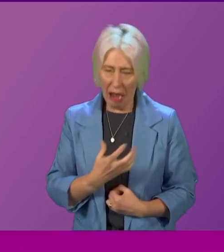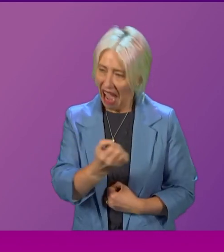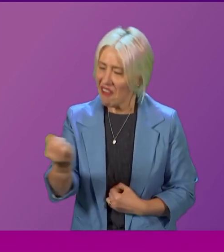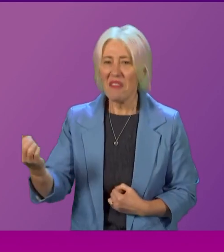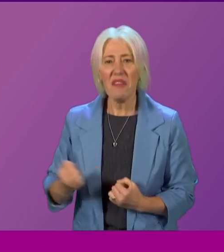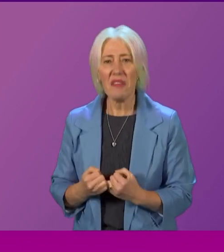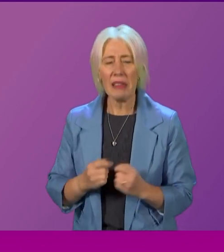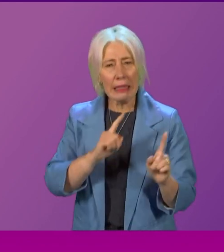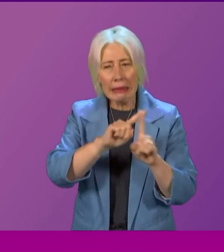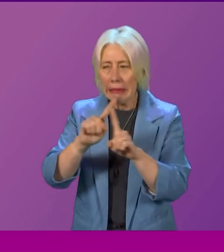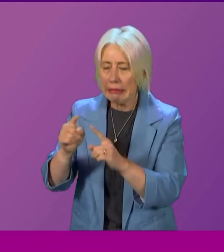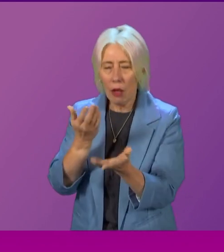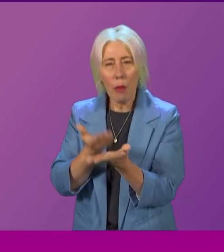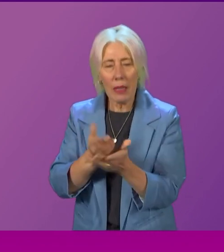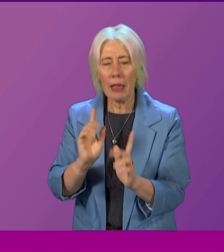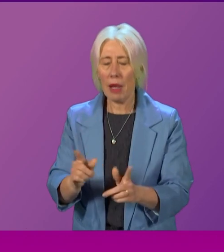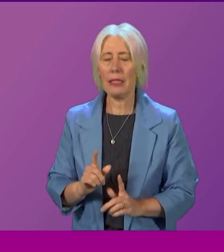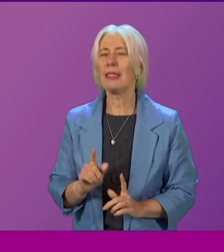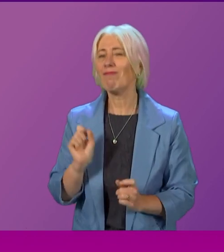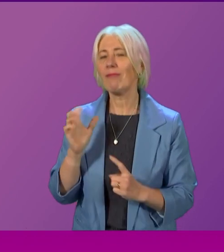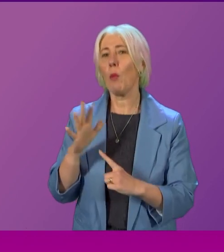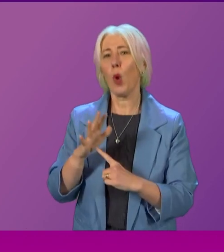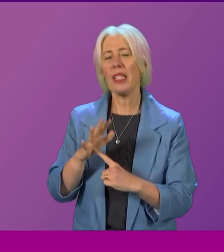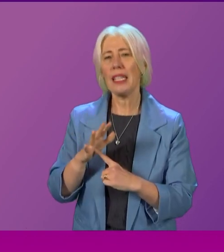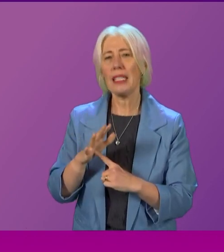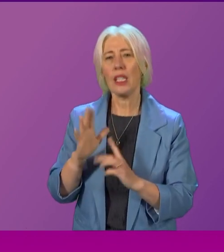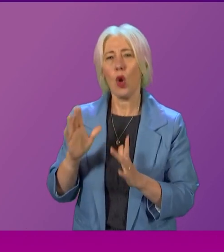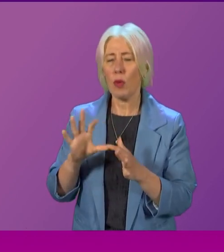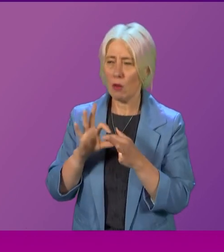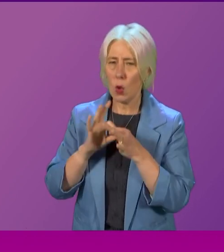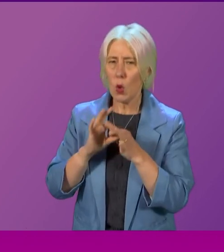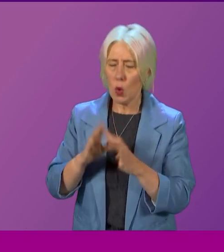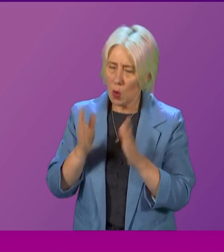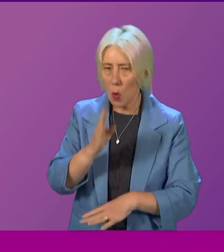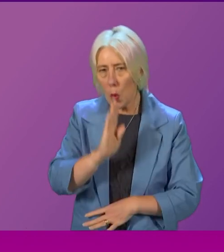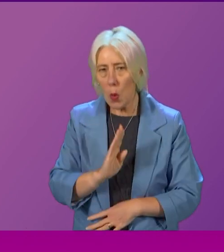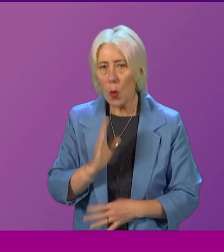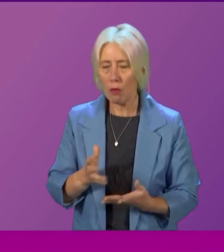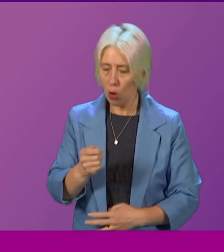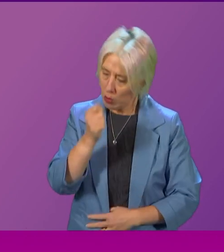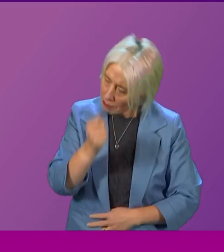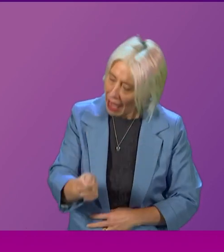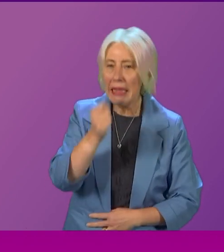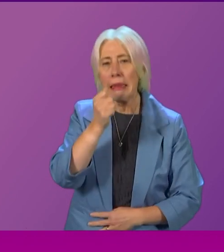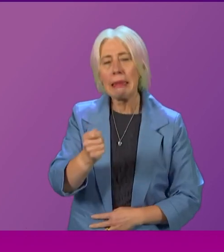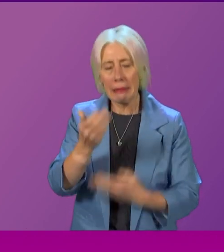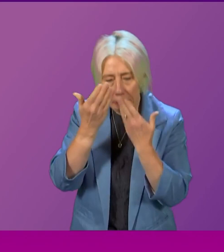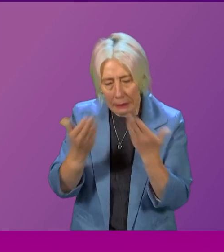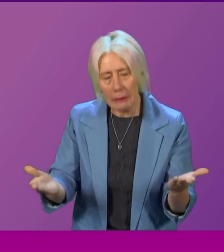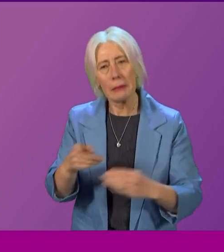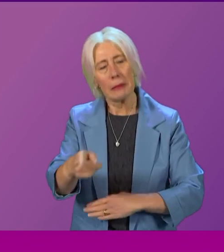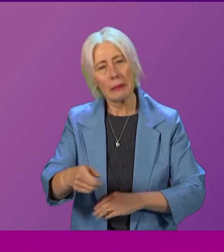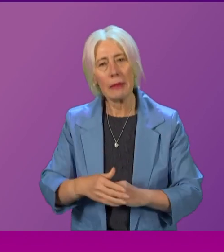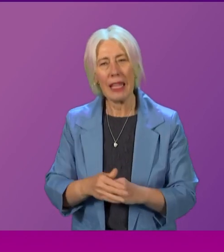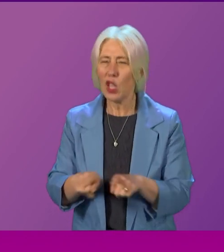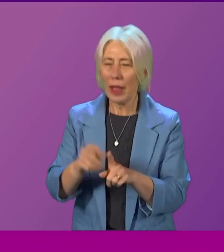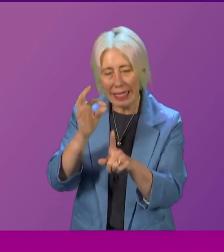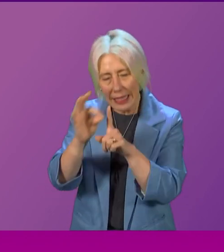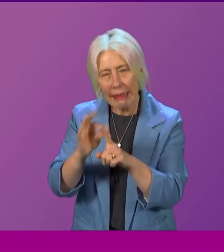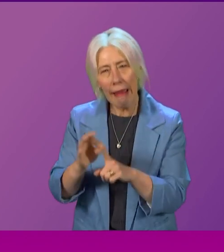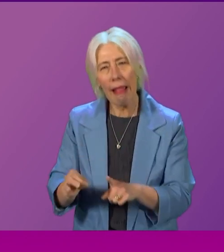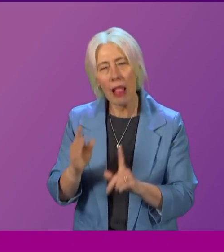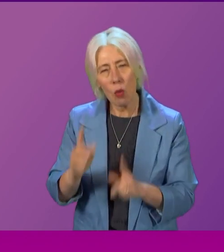It is important that we engage seriously, respectfully and in detail, and that we remember